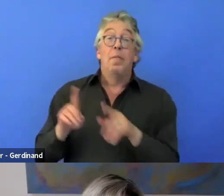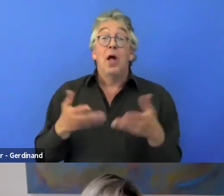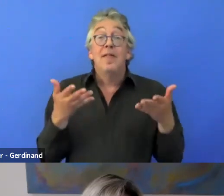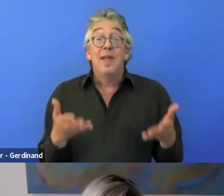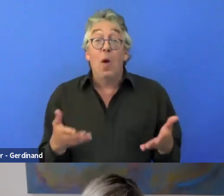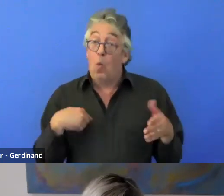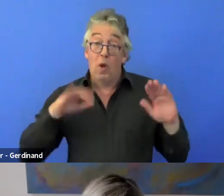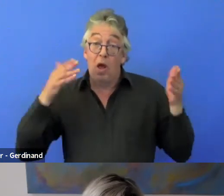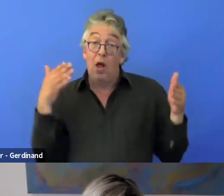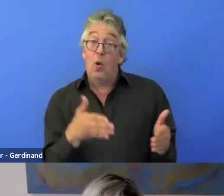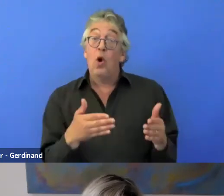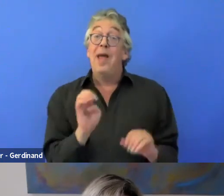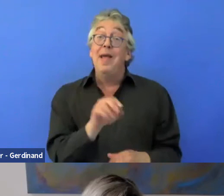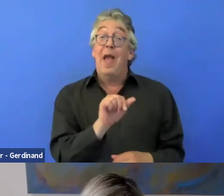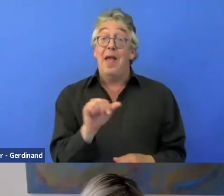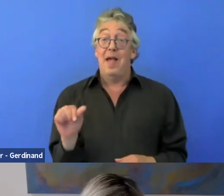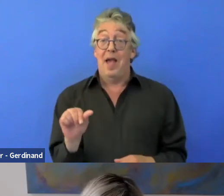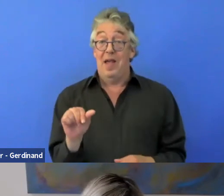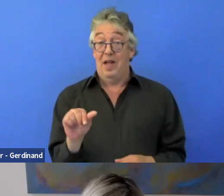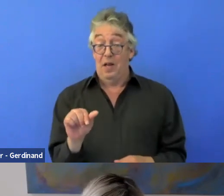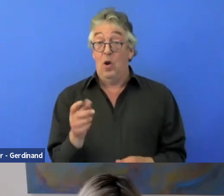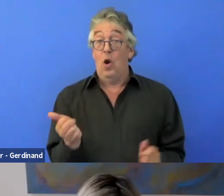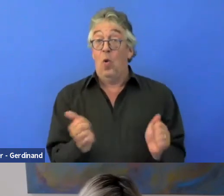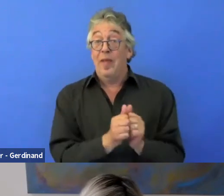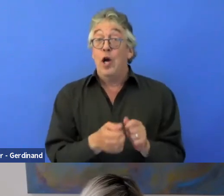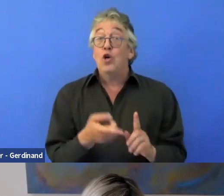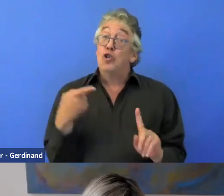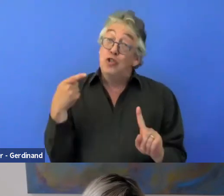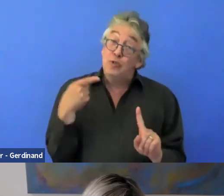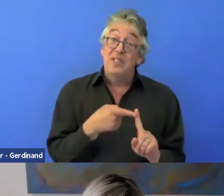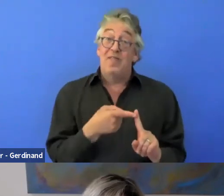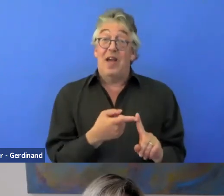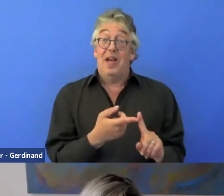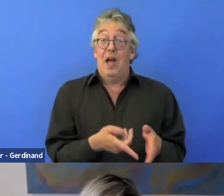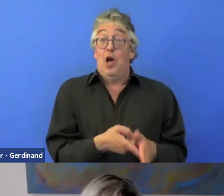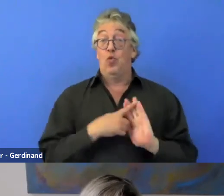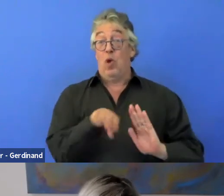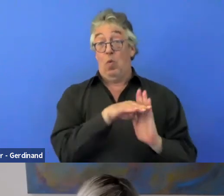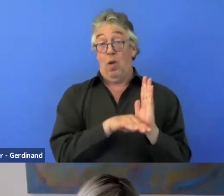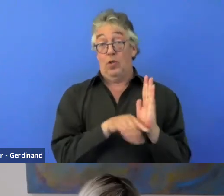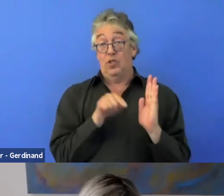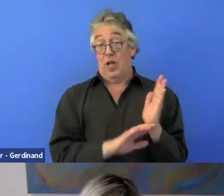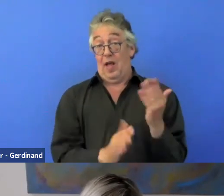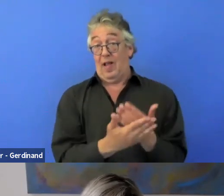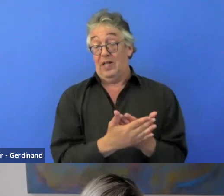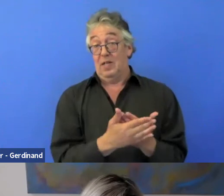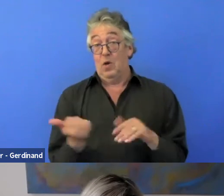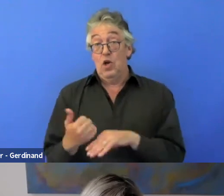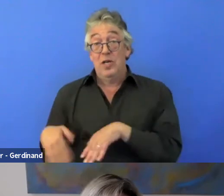with specific requirements in the annexes of the Act, And the standards have to meet those requirements